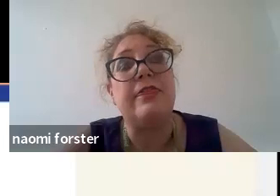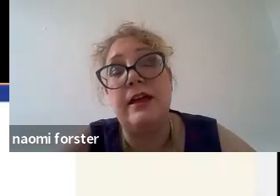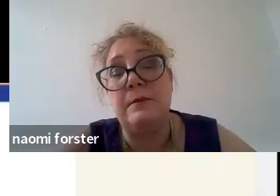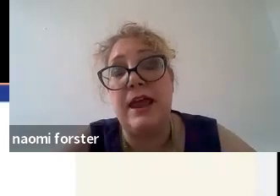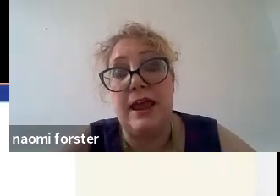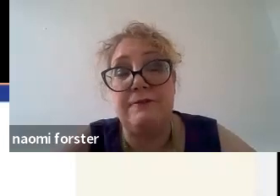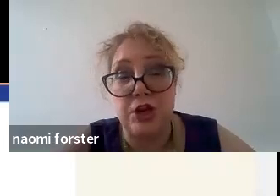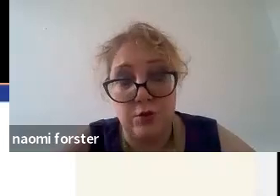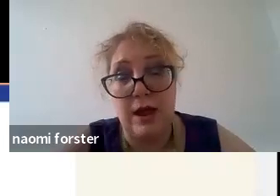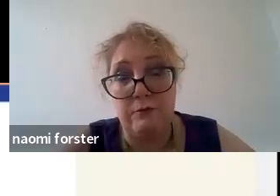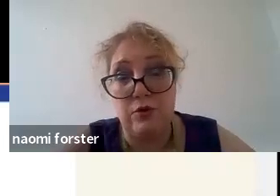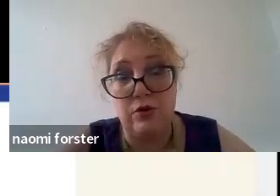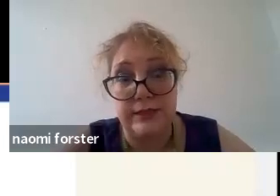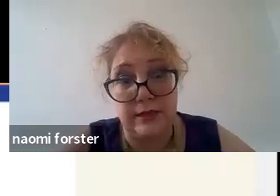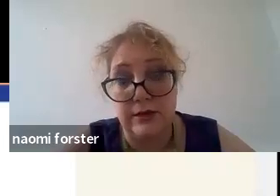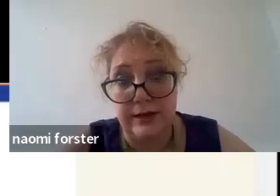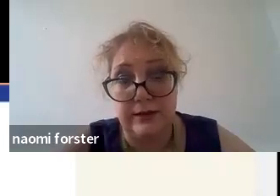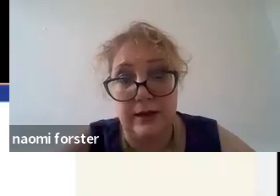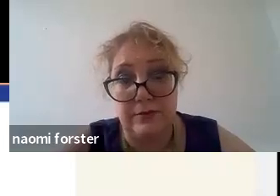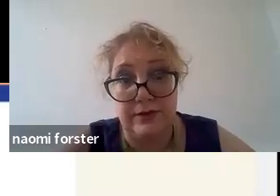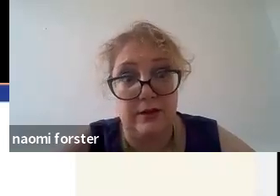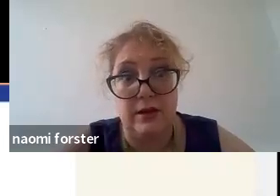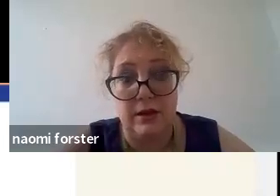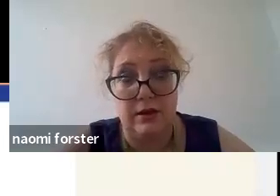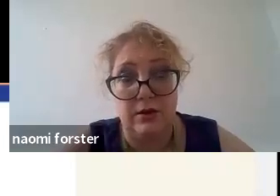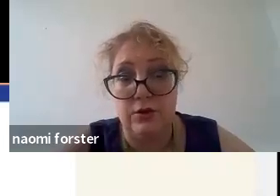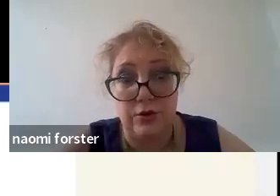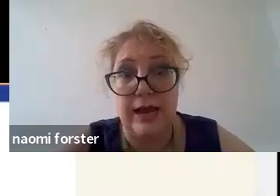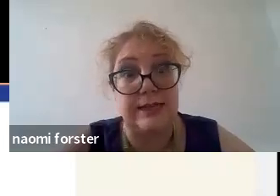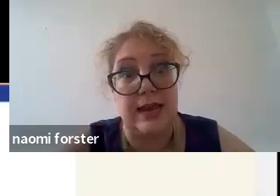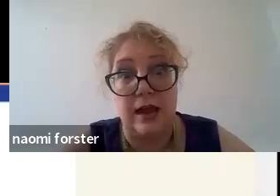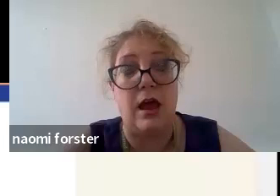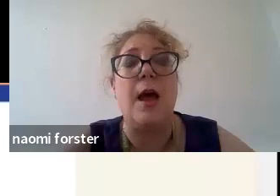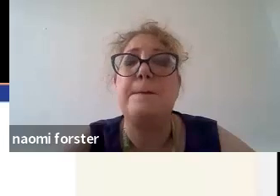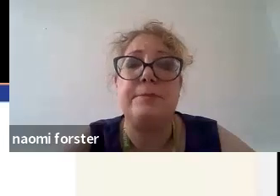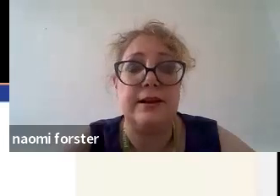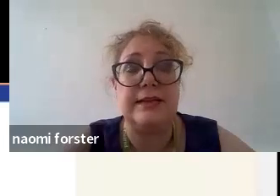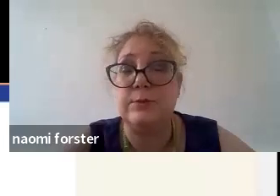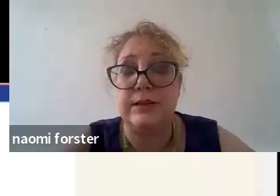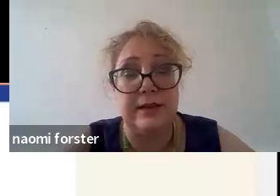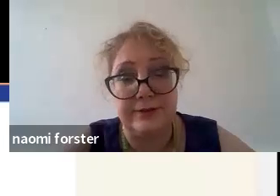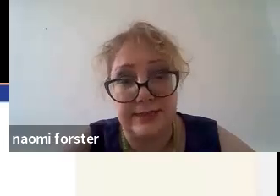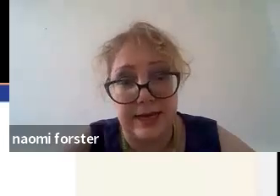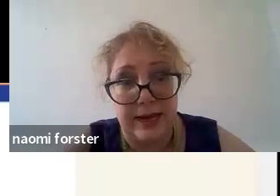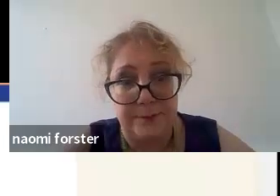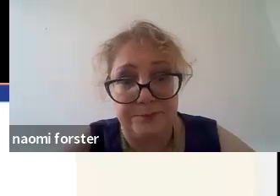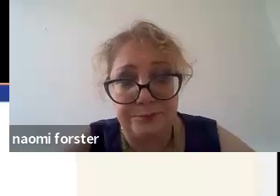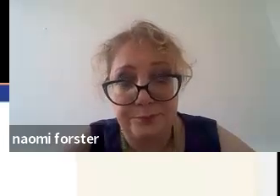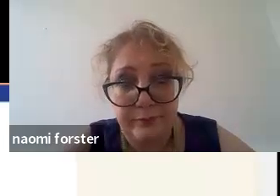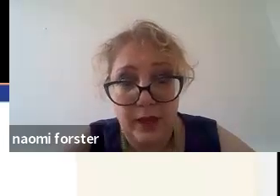if you have more content that you'd like that you could add here, please, we'd love to see it.